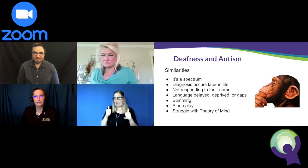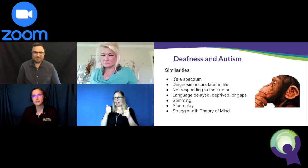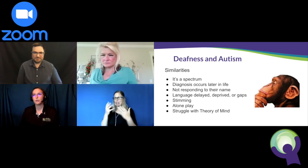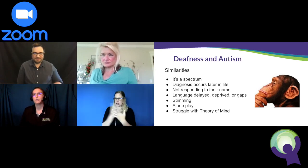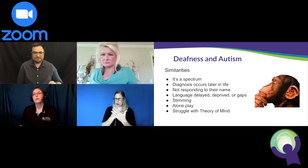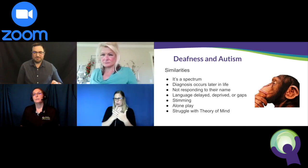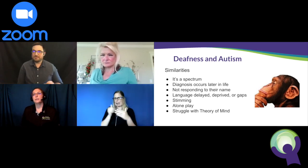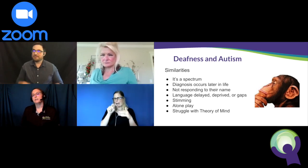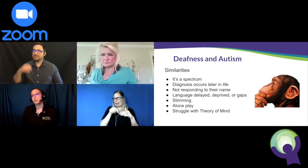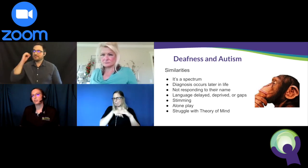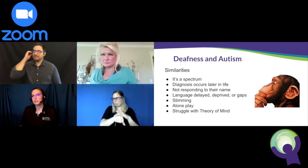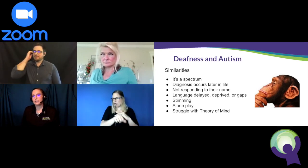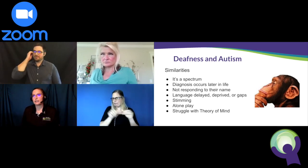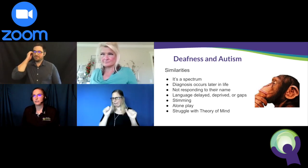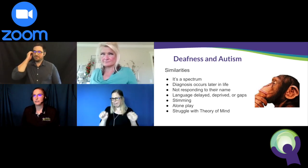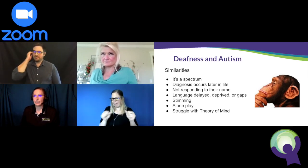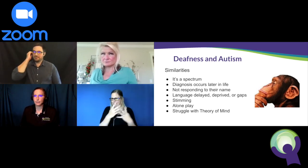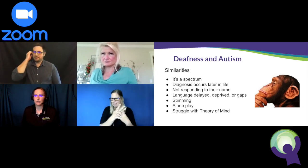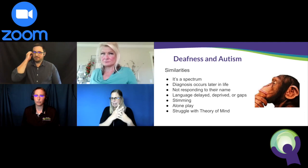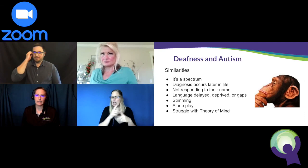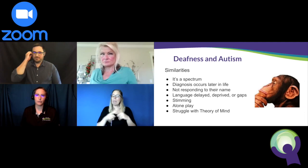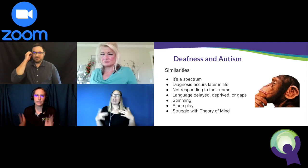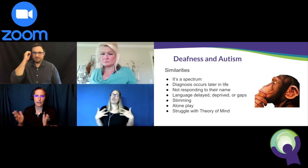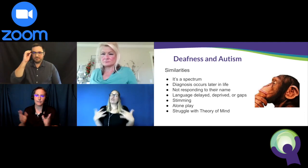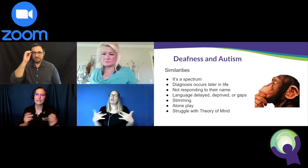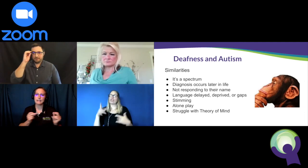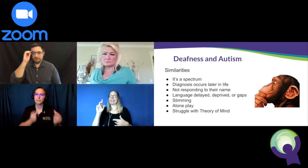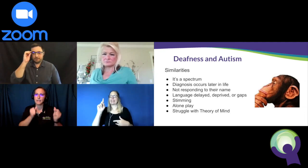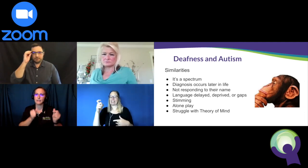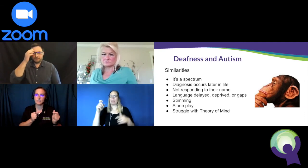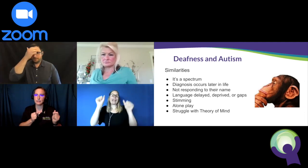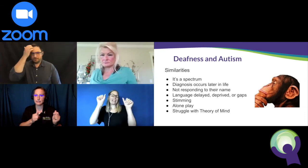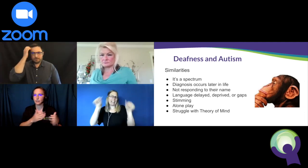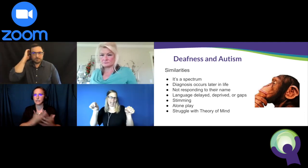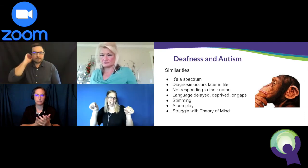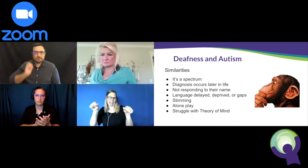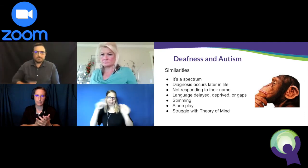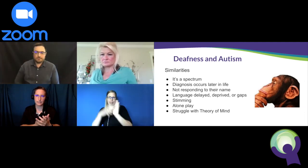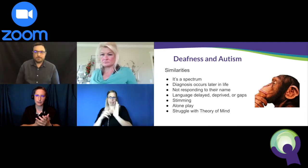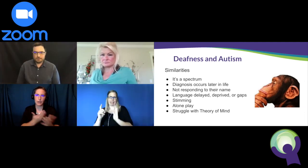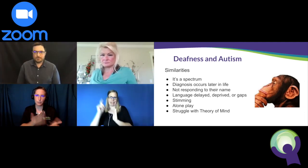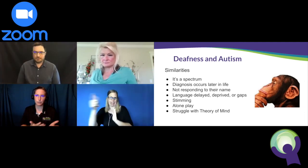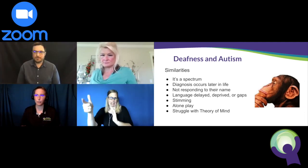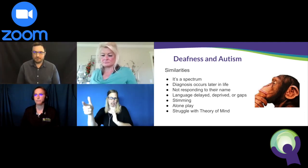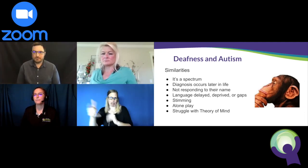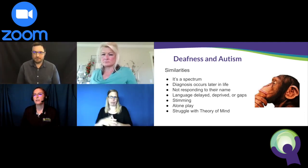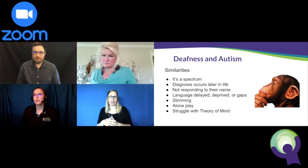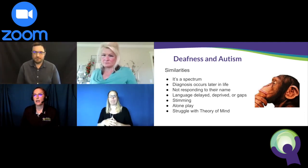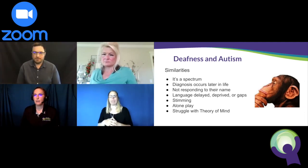so...but usually the diagnosis can happen a little later in life. It's not something necessarily that's found out when they're born.